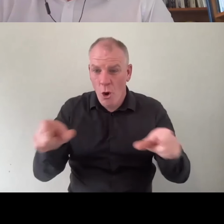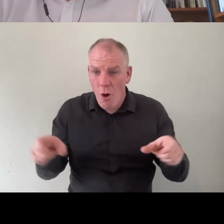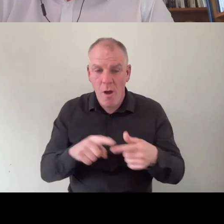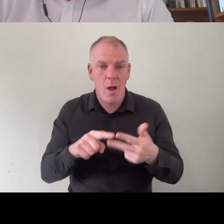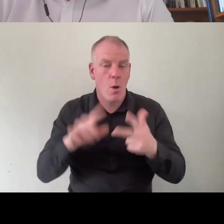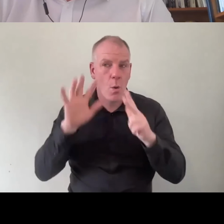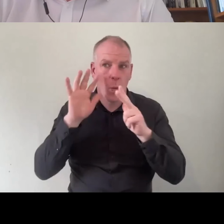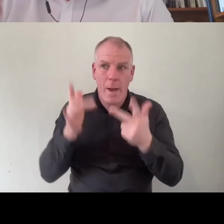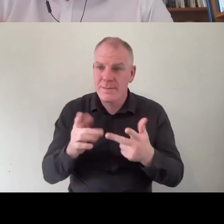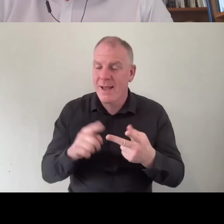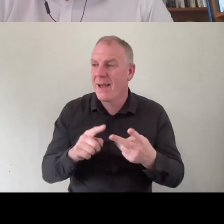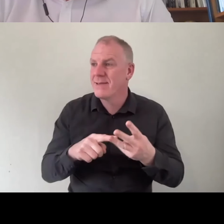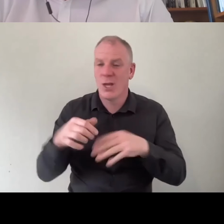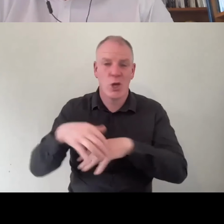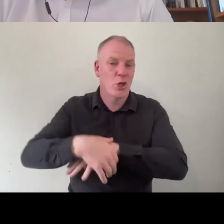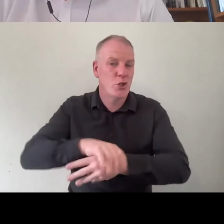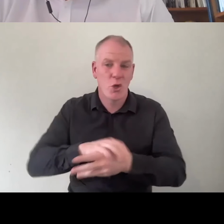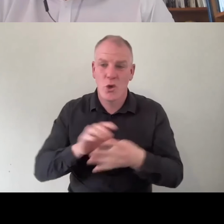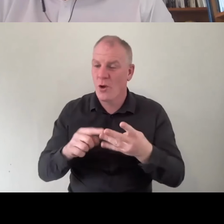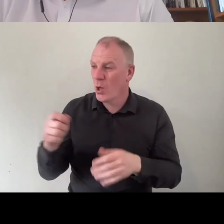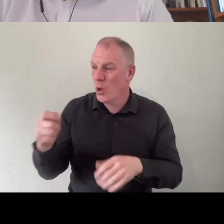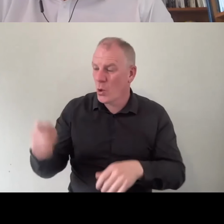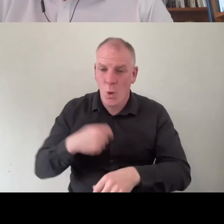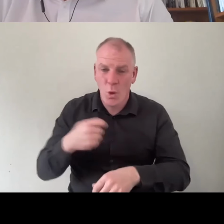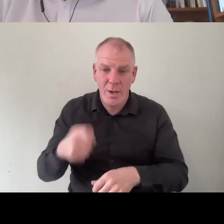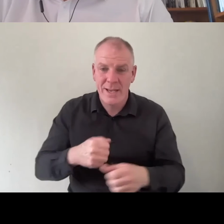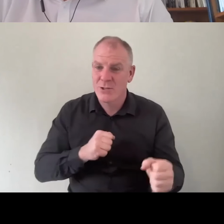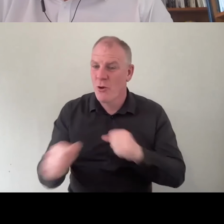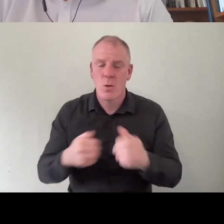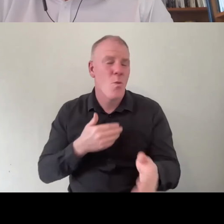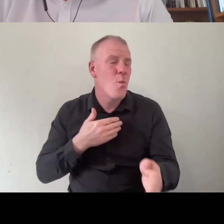new security or catering services, that you think about accessibility.